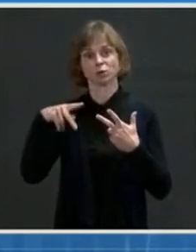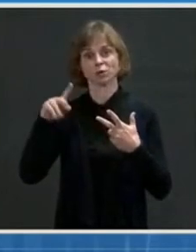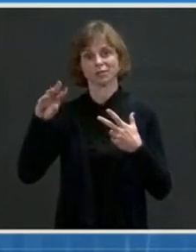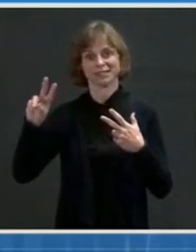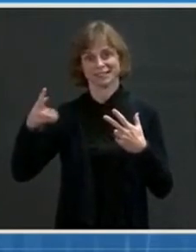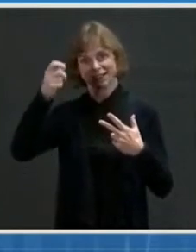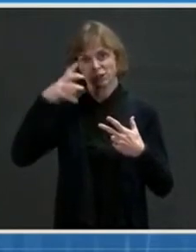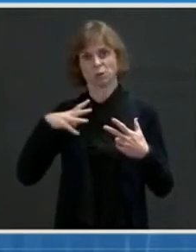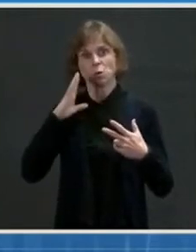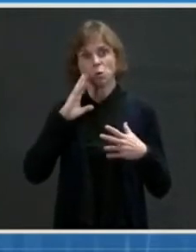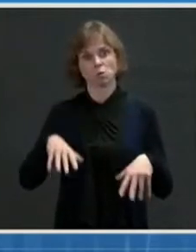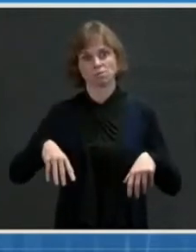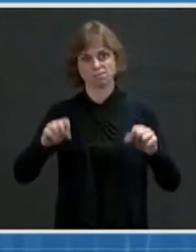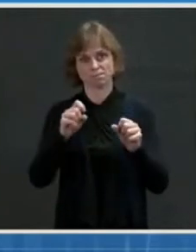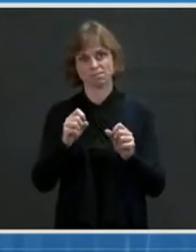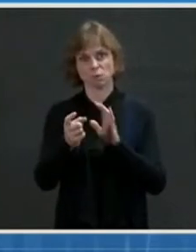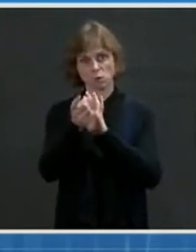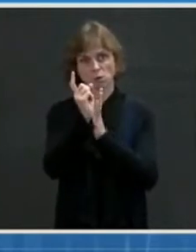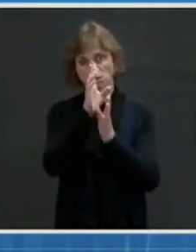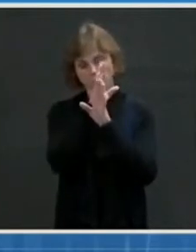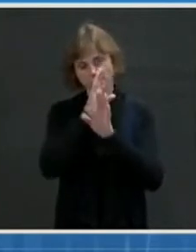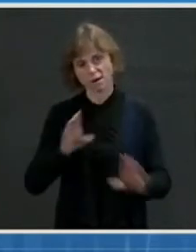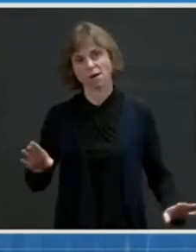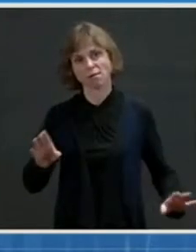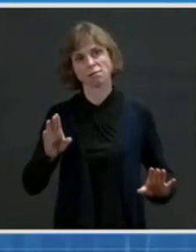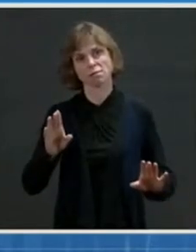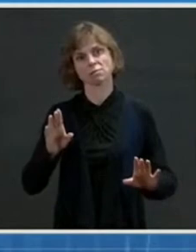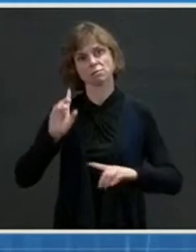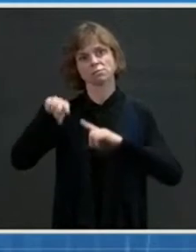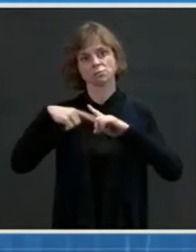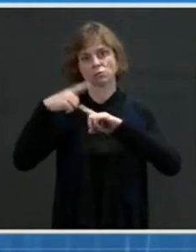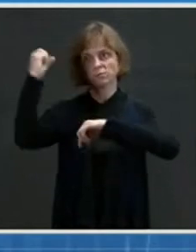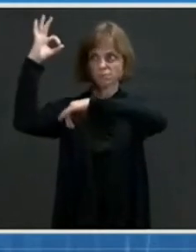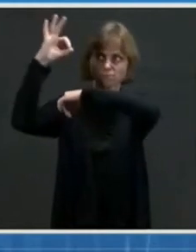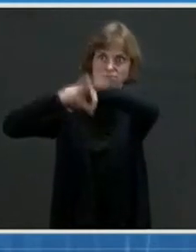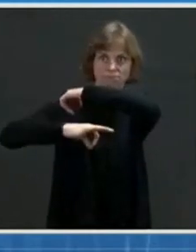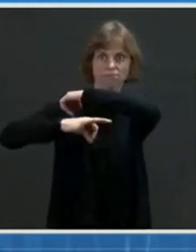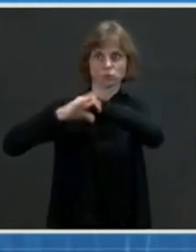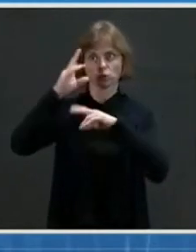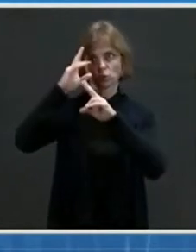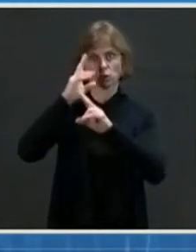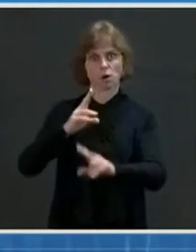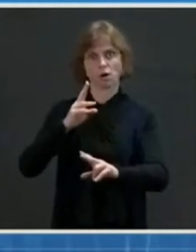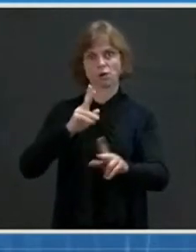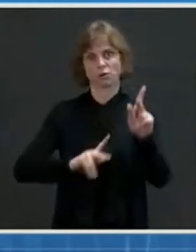PRESIDENT, SECOND GENTLEMAN, WILL HOLD A MOMENT OF SILENCE